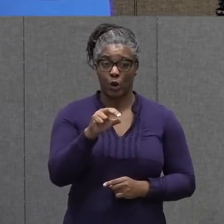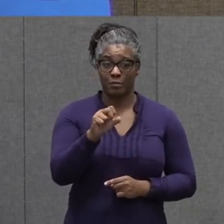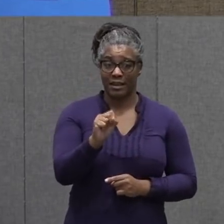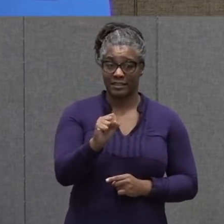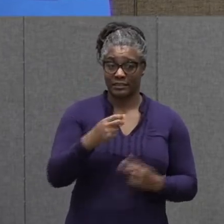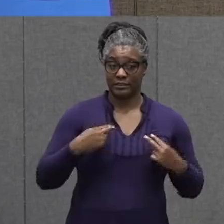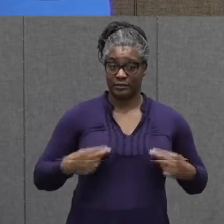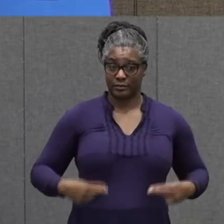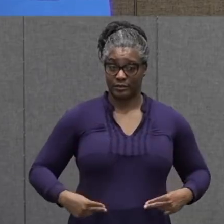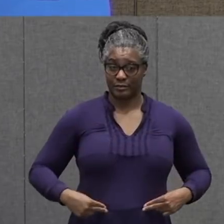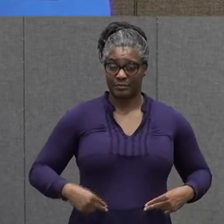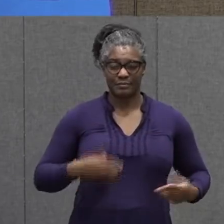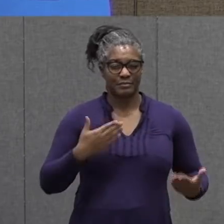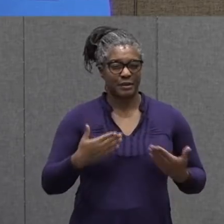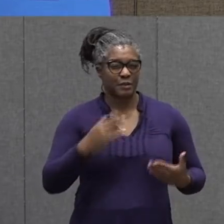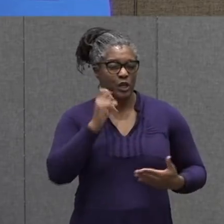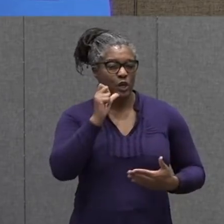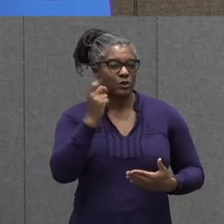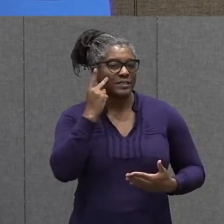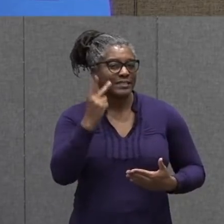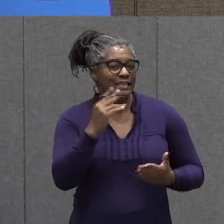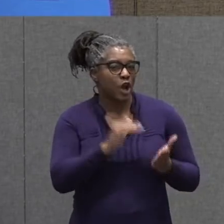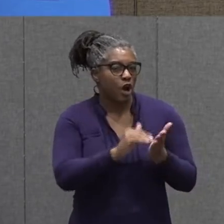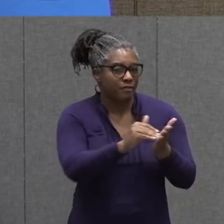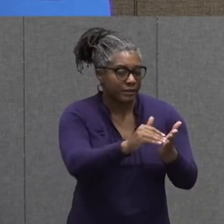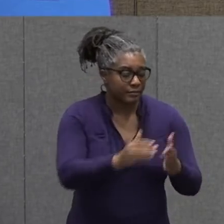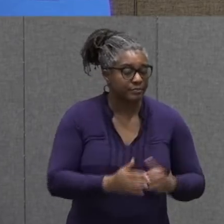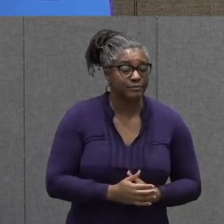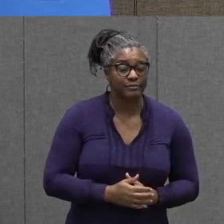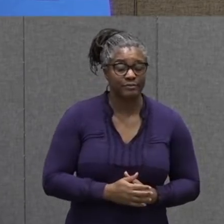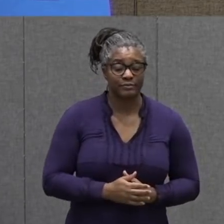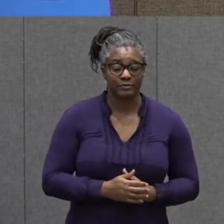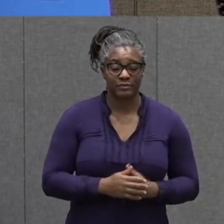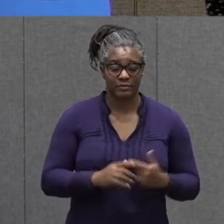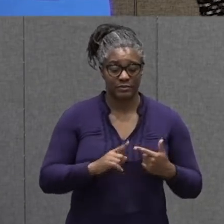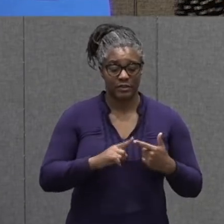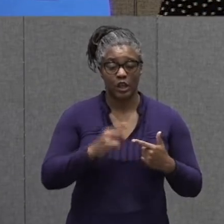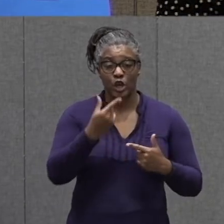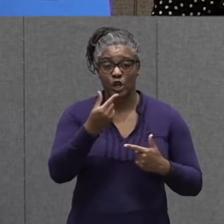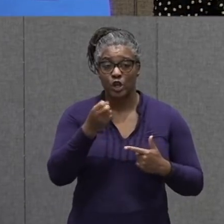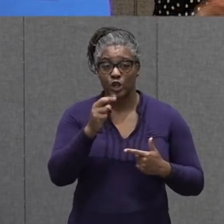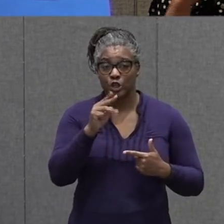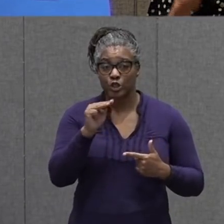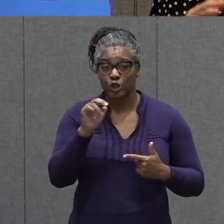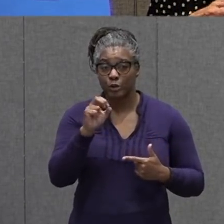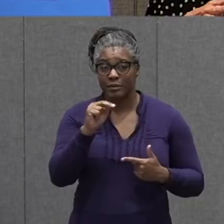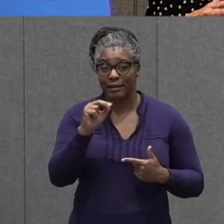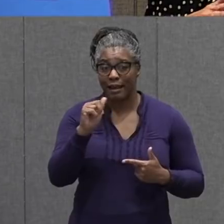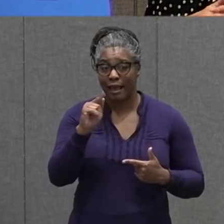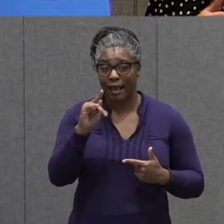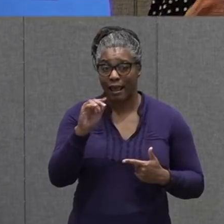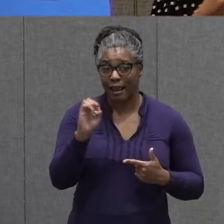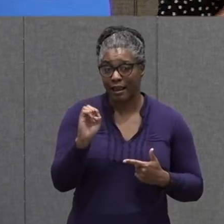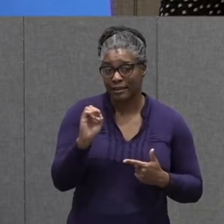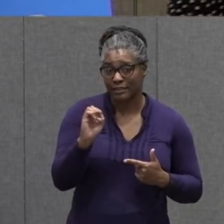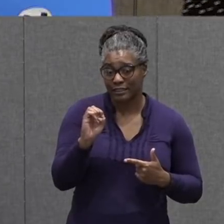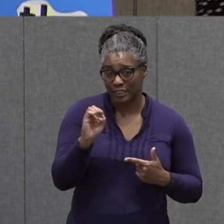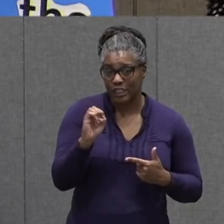I know we talked about this word germinate before so that's the word that's in your vocabulary, that you learned, but it's not one